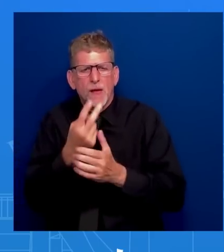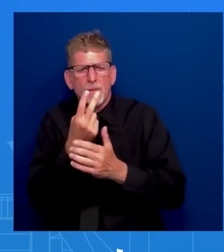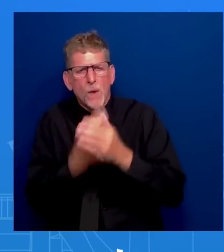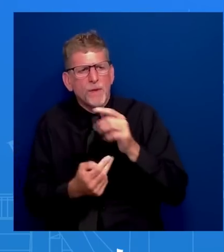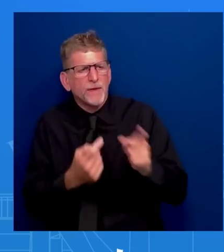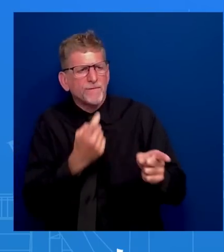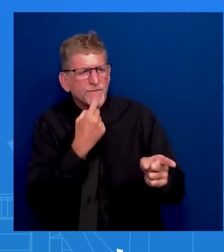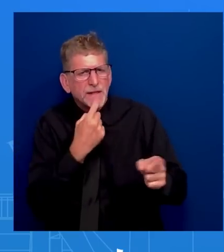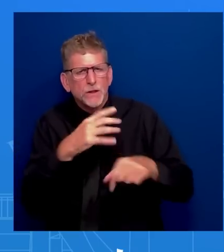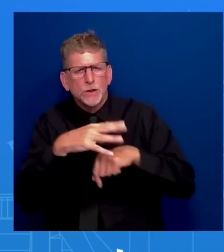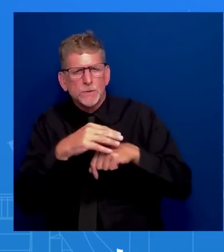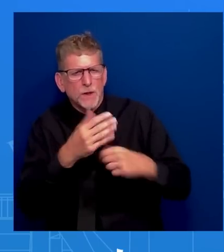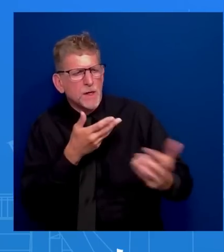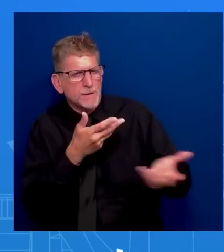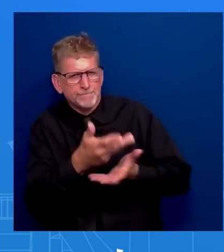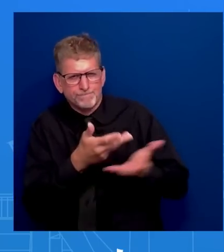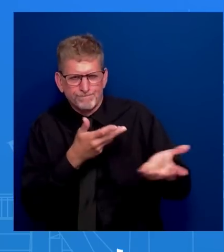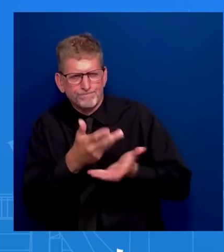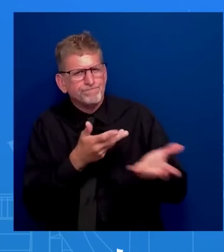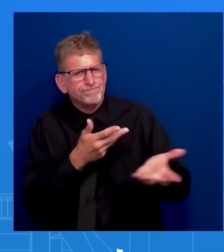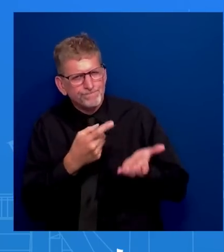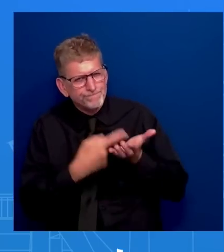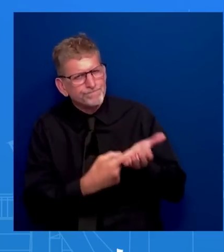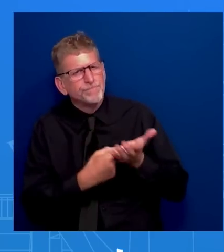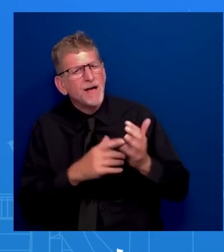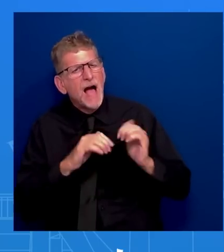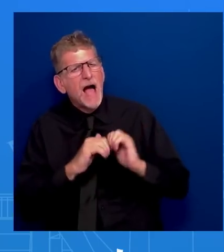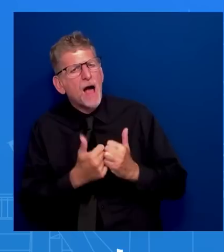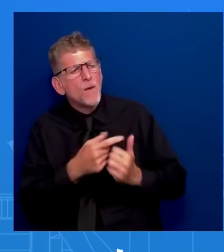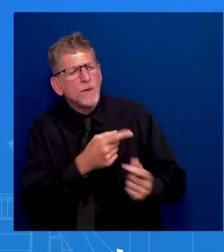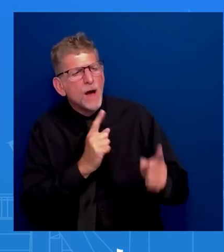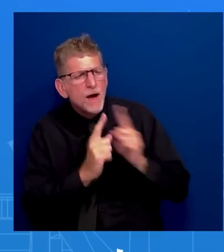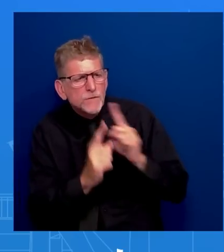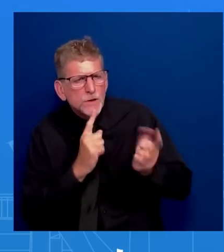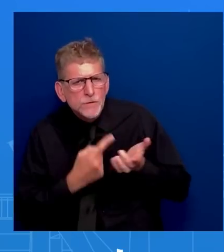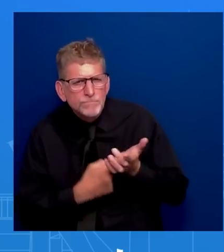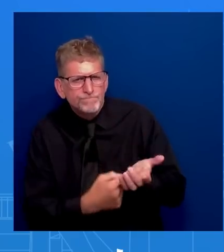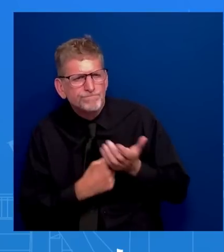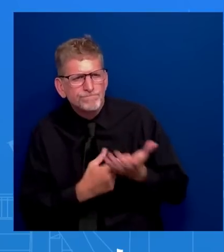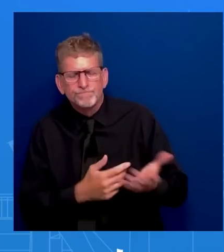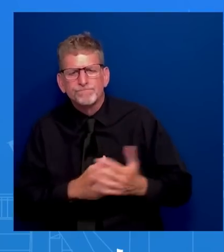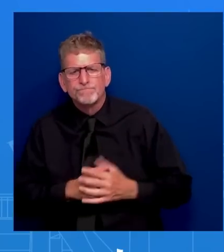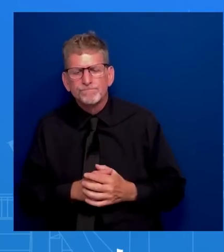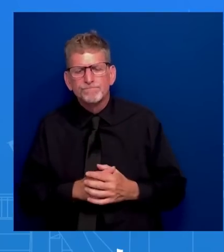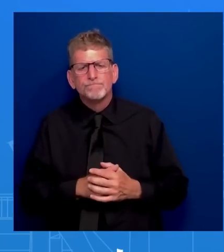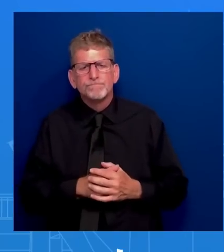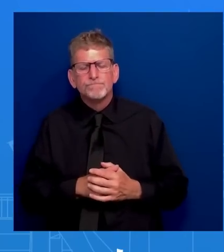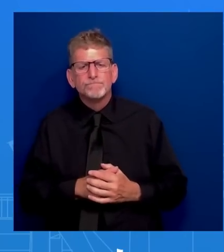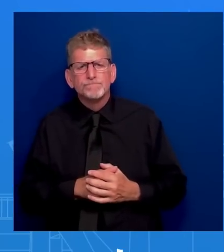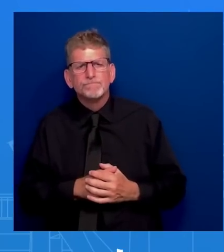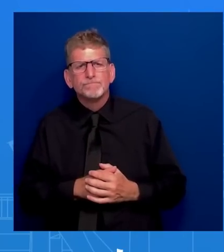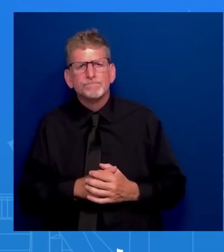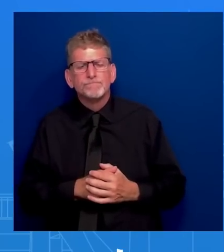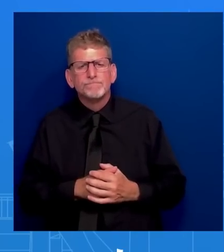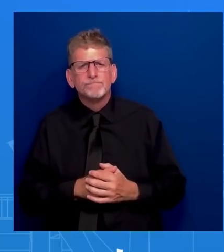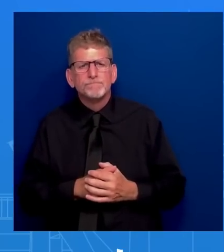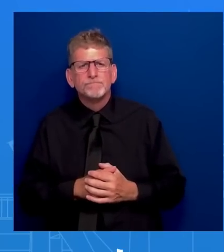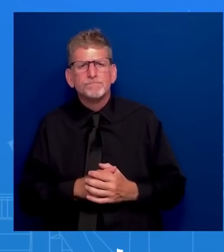on how those conversations came -- have went. And so, you know, we're going to continue to work with our